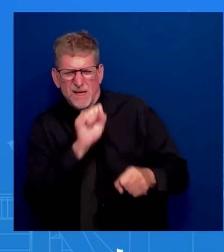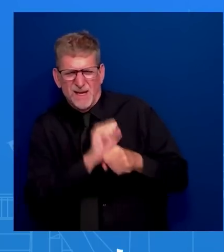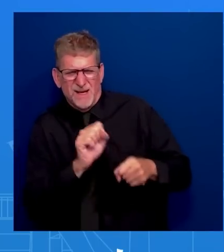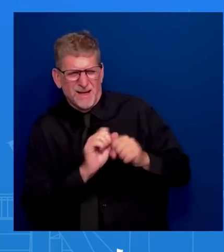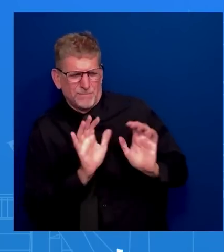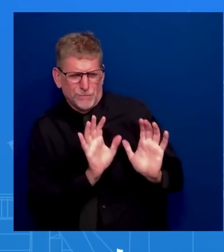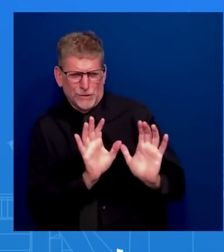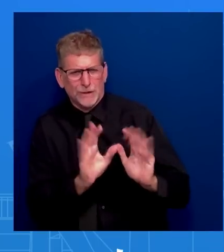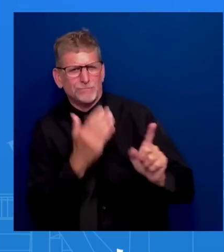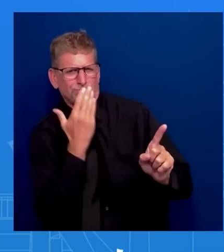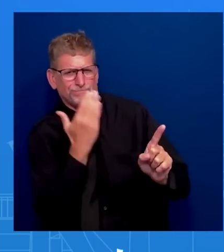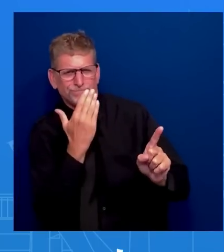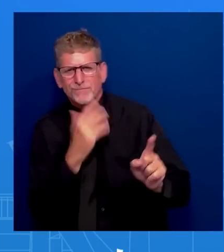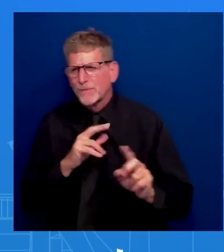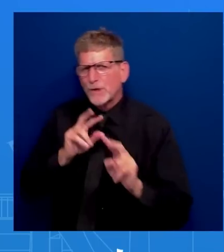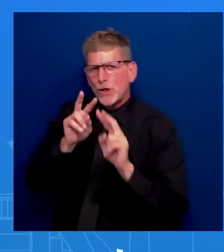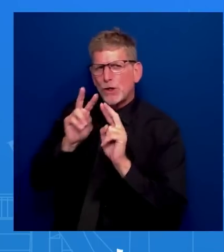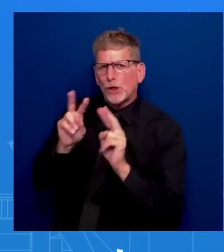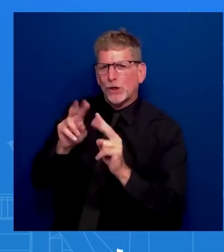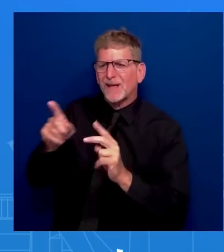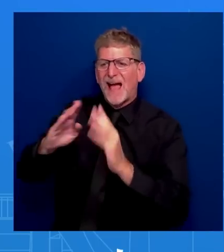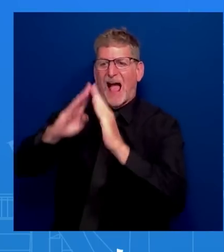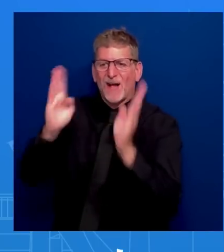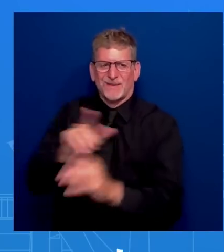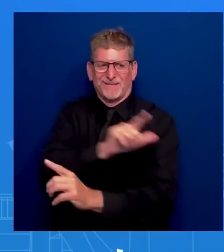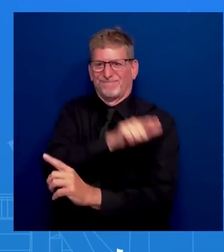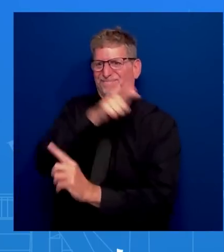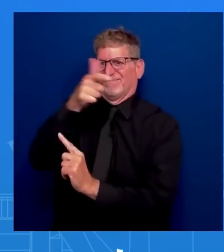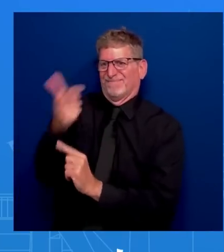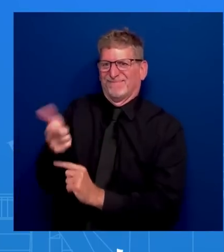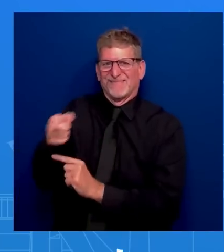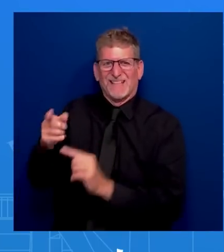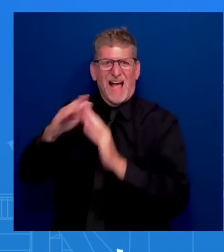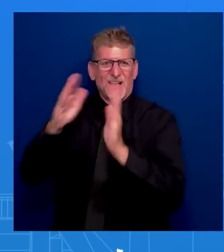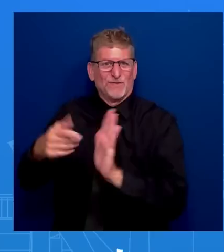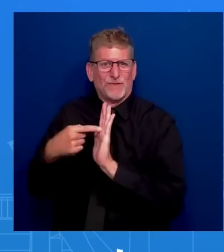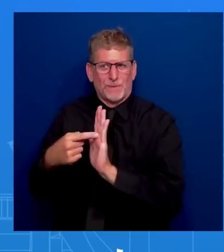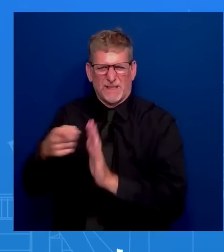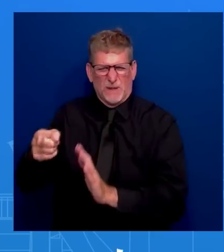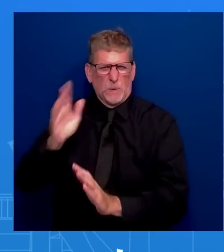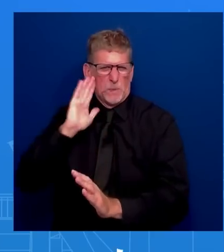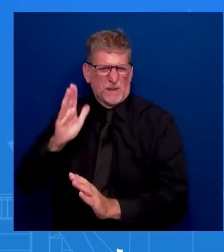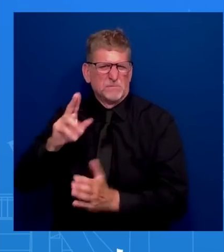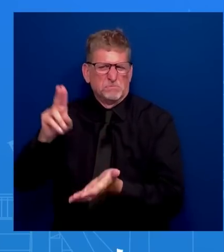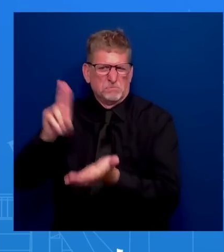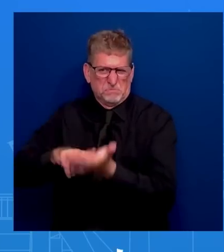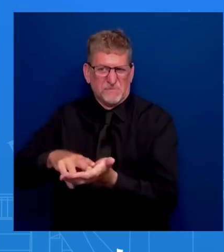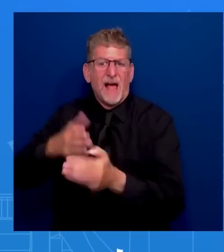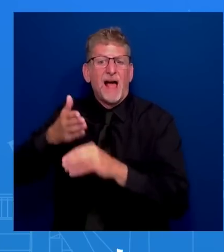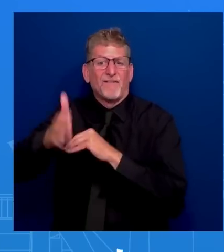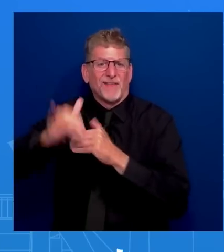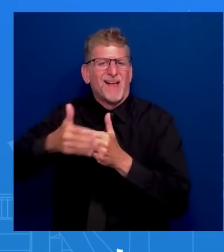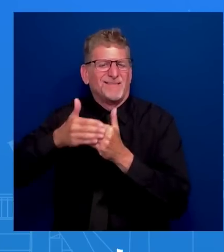so that we can deliver for the American people. Go ahead, and then I'll come back to you. The Press: Just to follow up on the Republican criticism